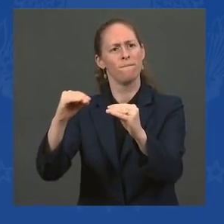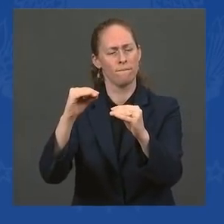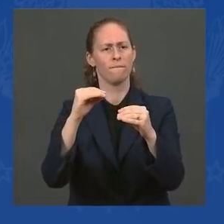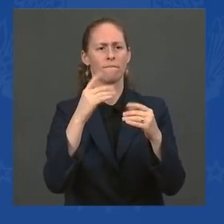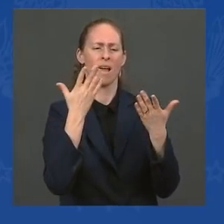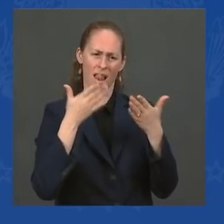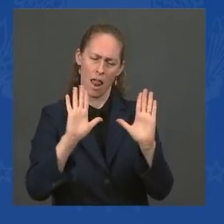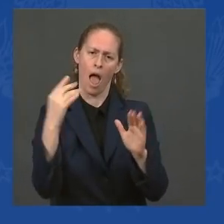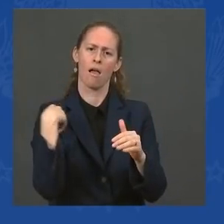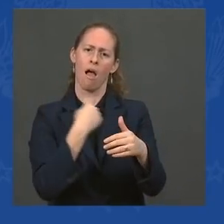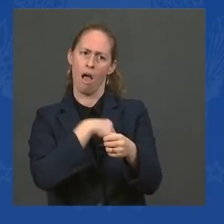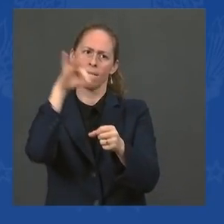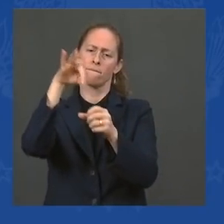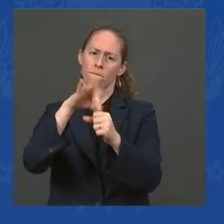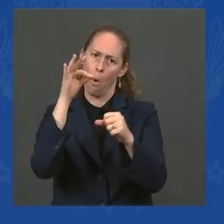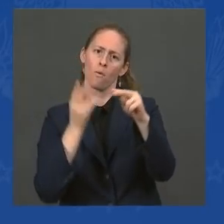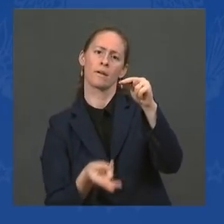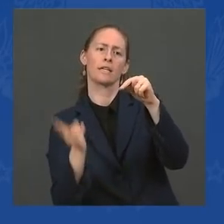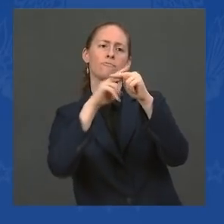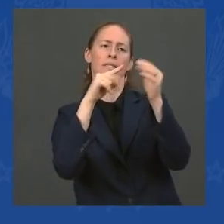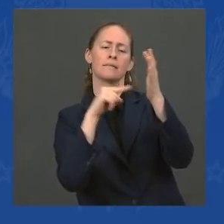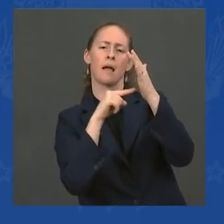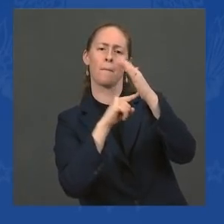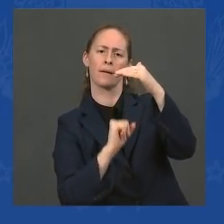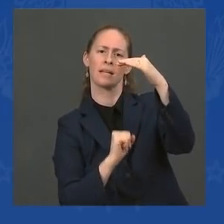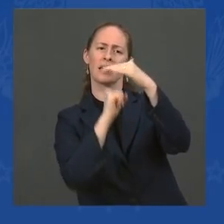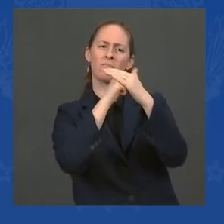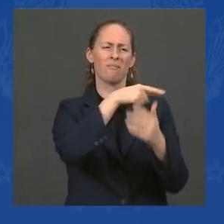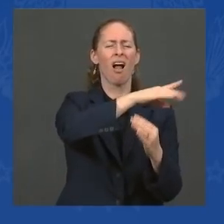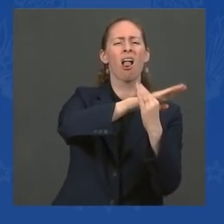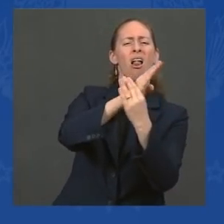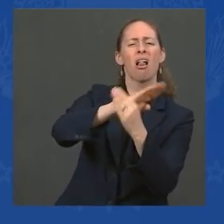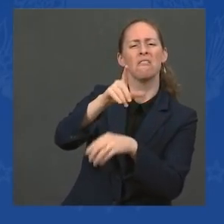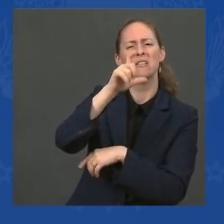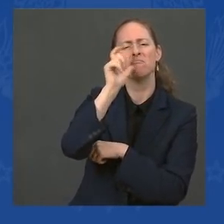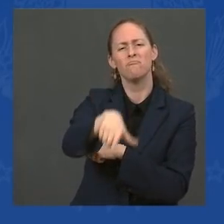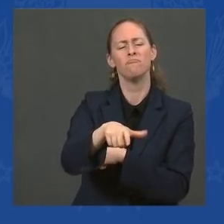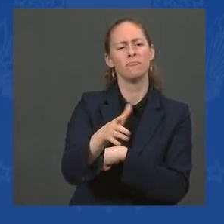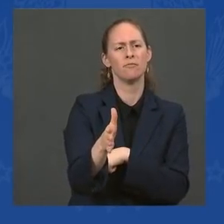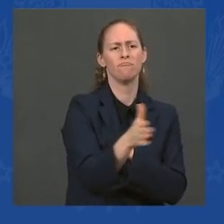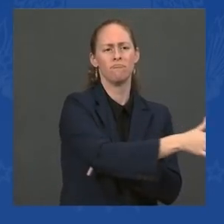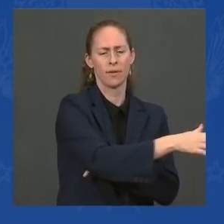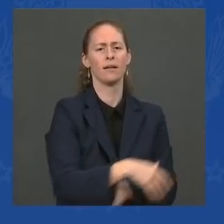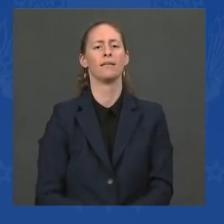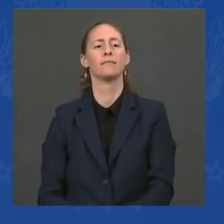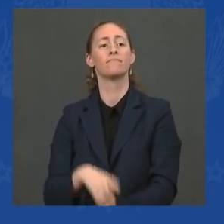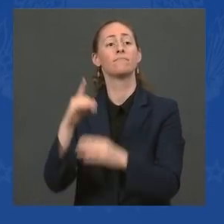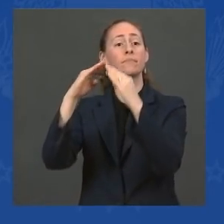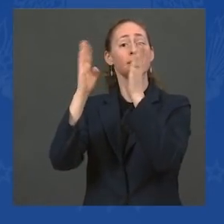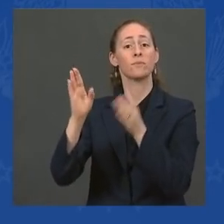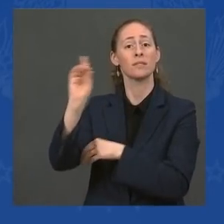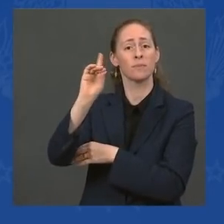without obstruction or any further delays. House Democrats have already passed the bill that would do that -- raise the debt limit